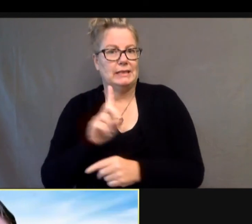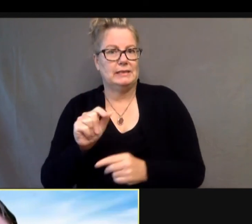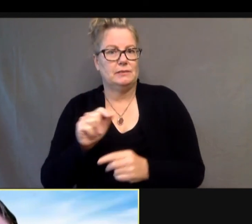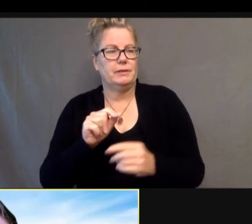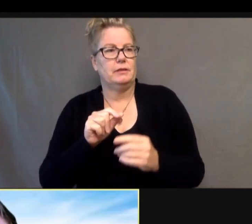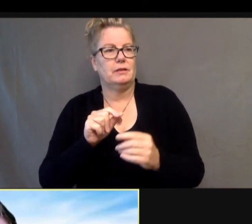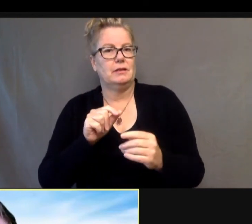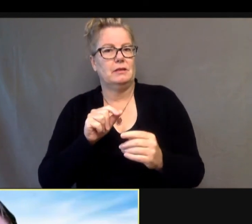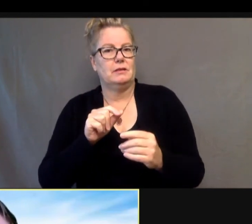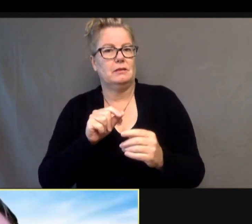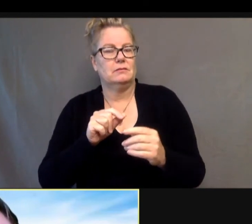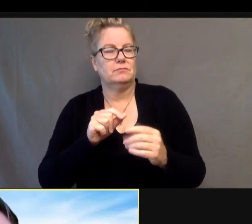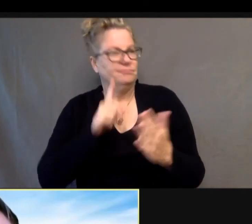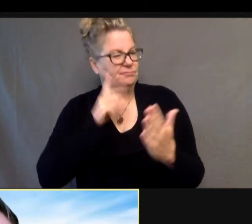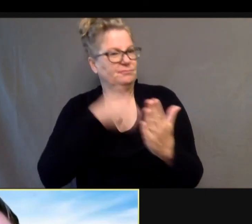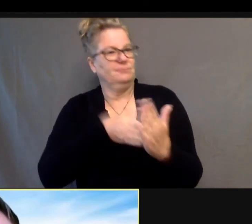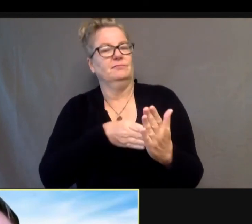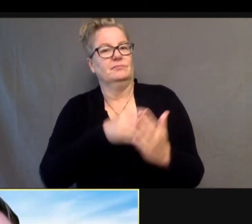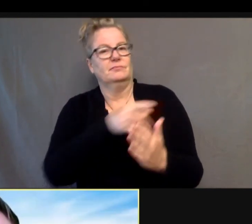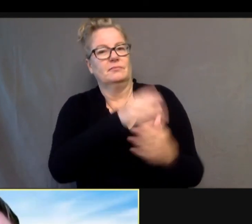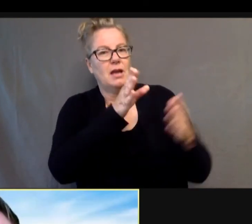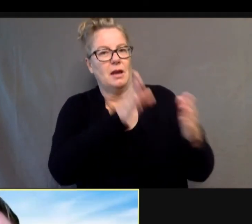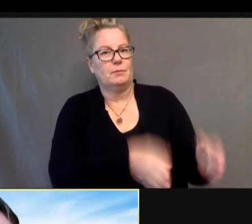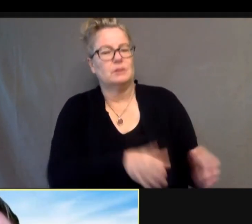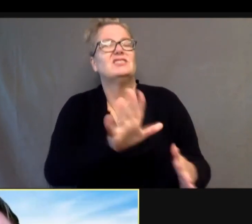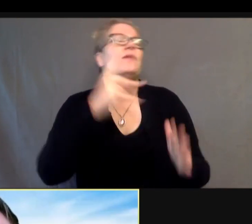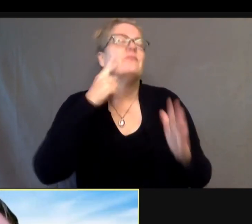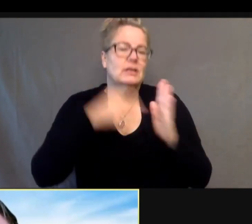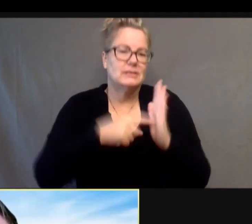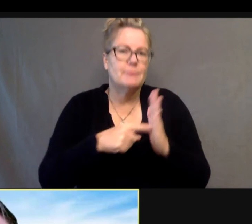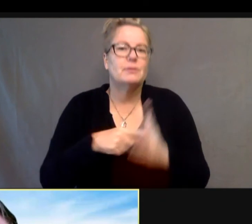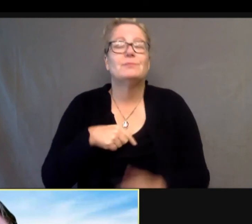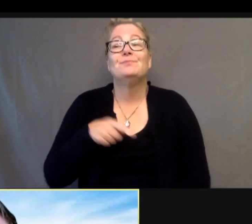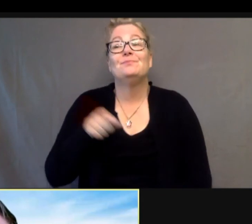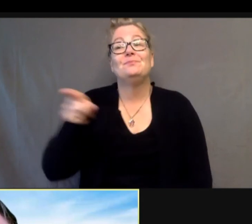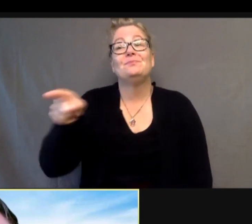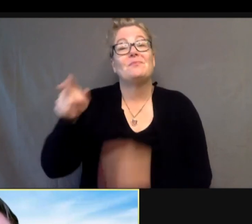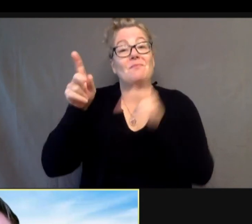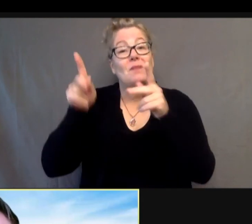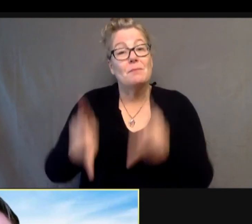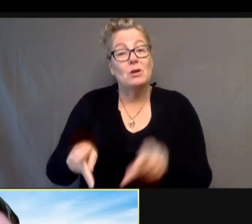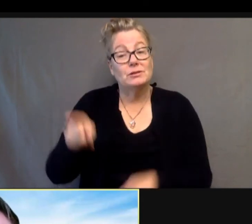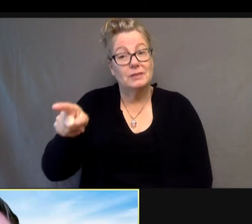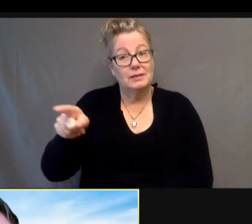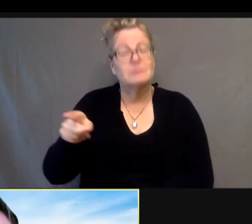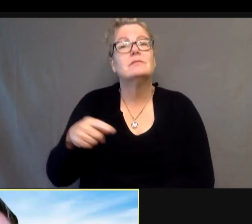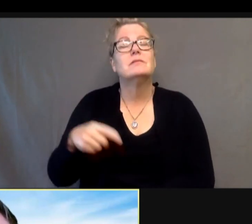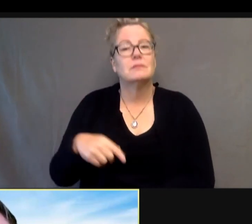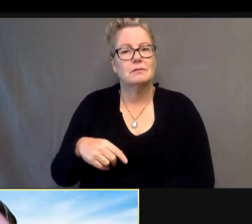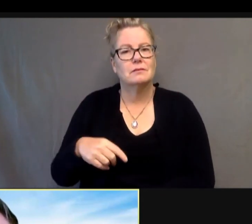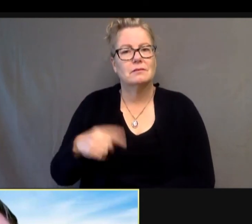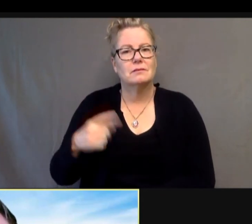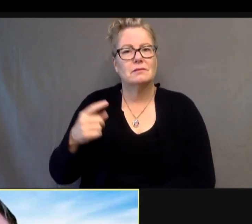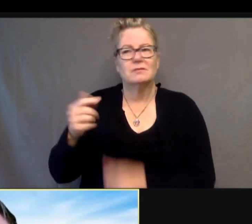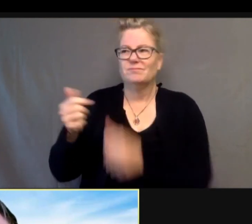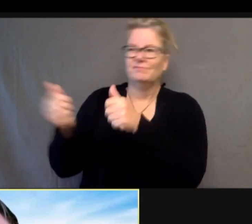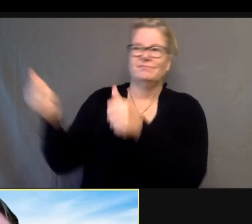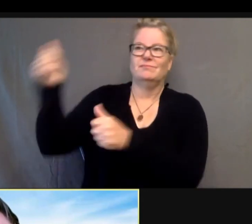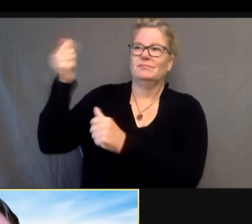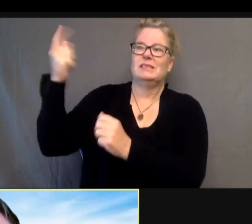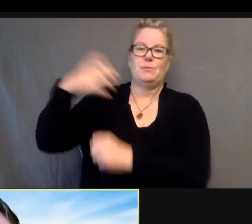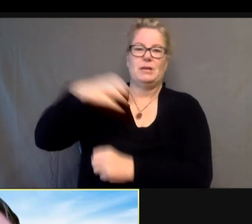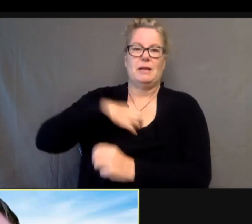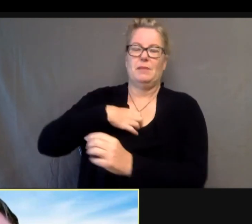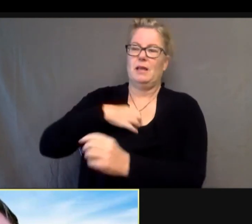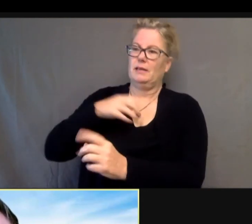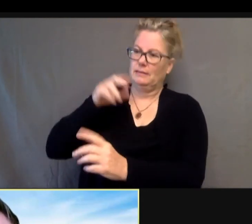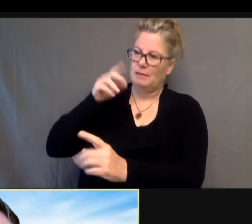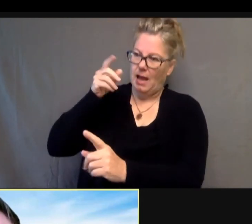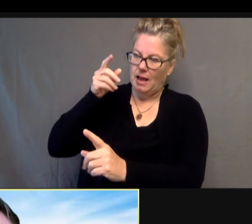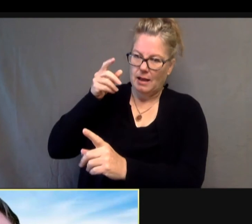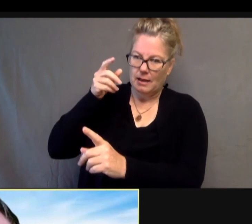to someone who had a complaint made against them for a bad outcome that happened to a